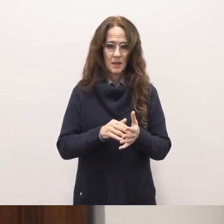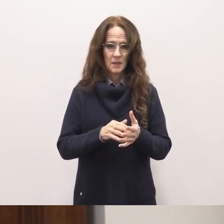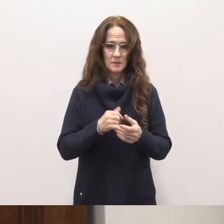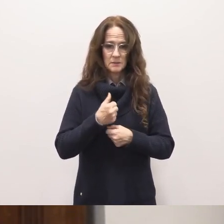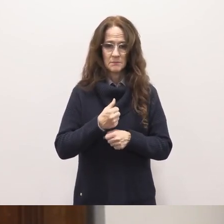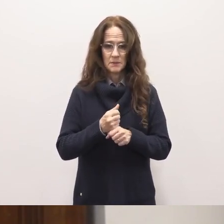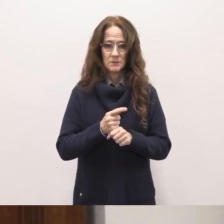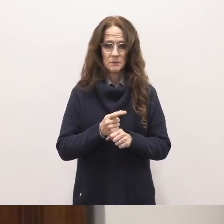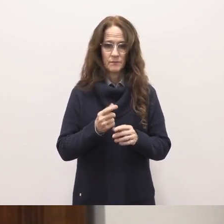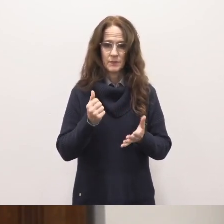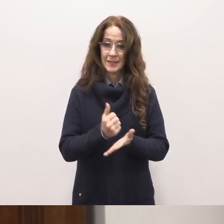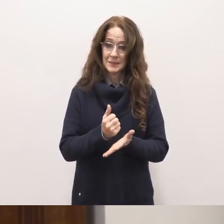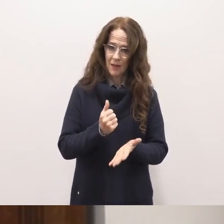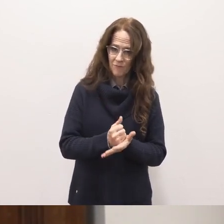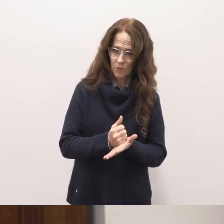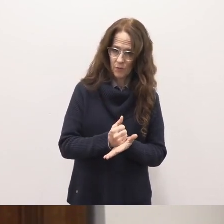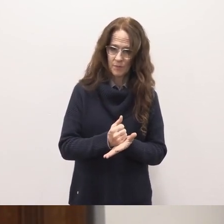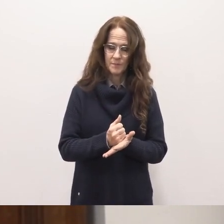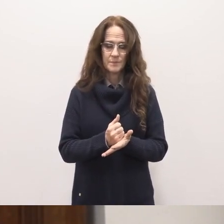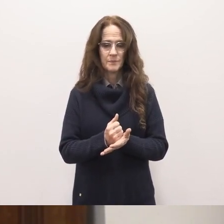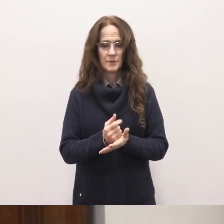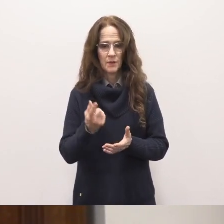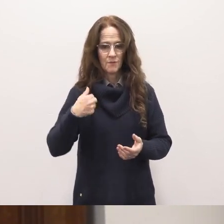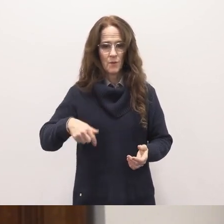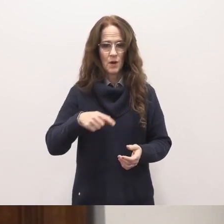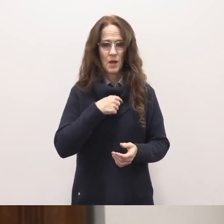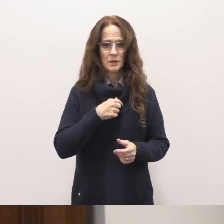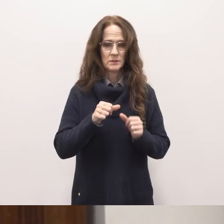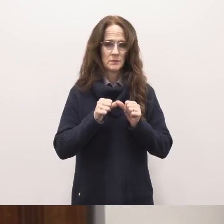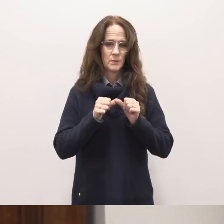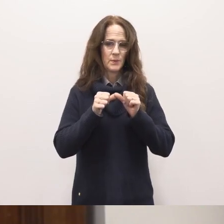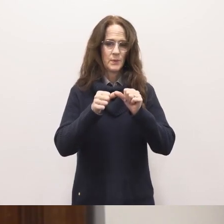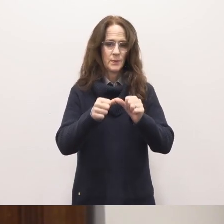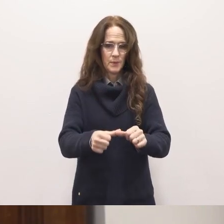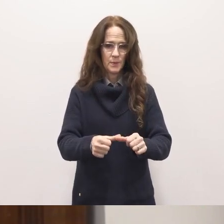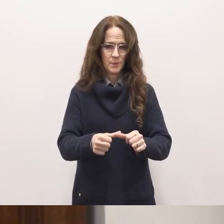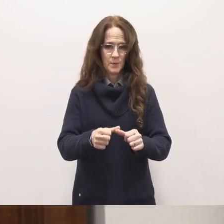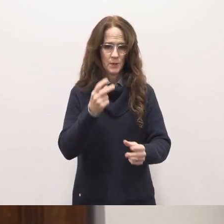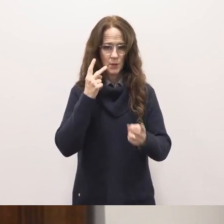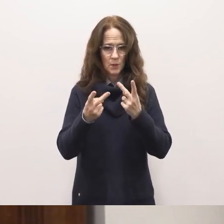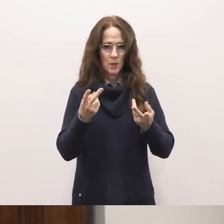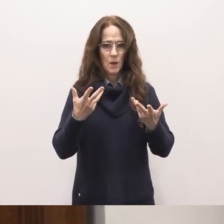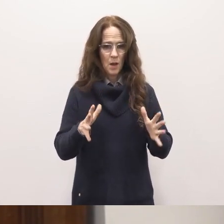So it's very helpful for us going forward. So you're looking at what we've already done,